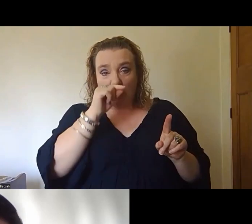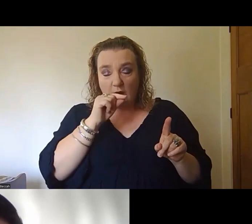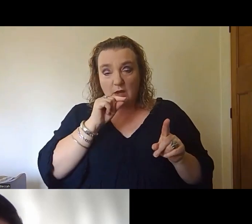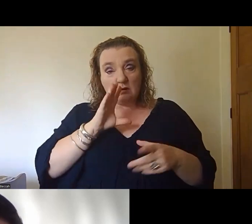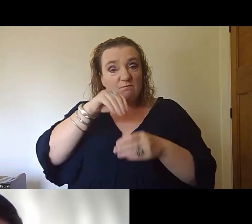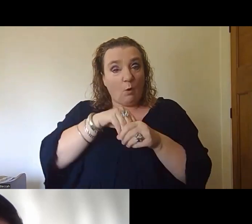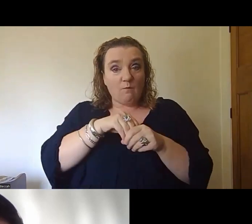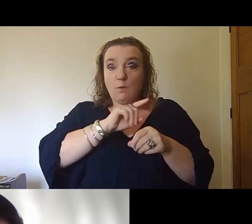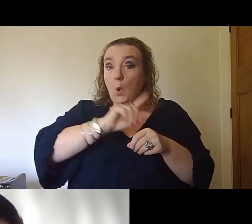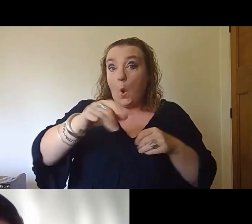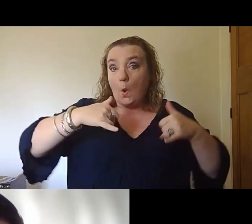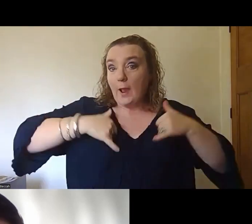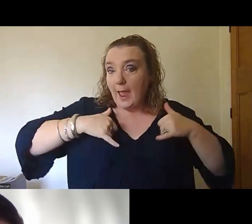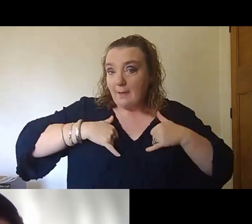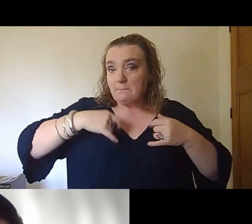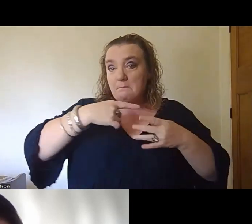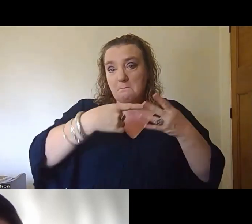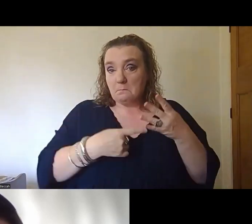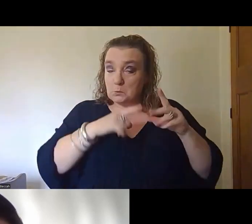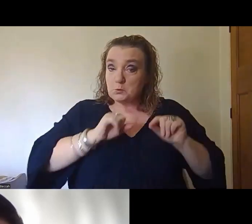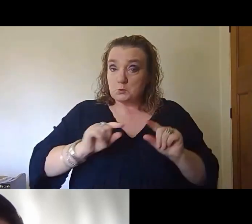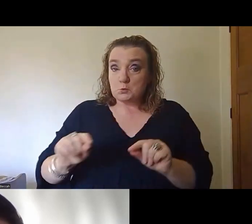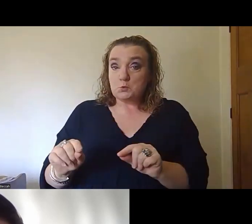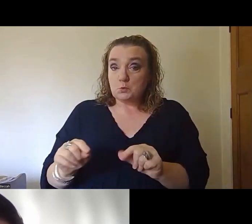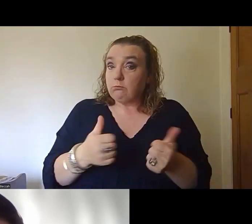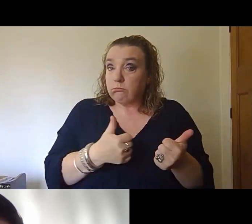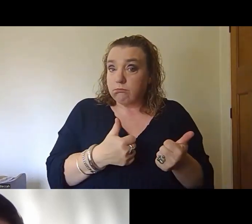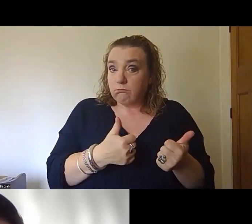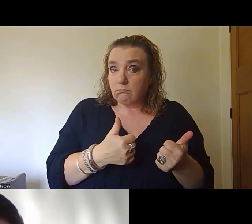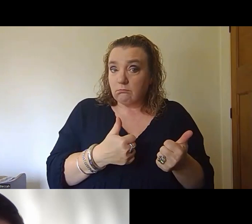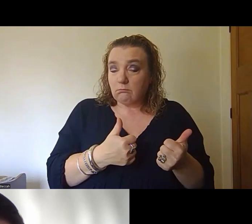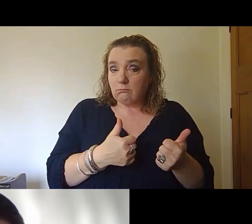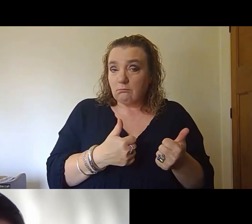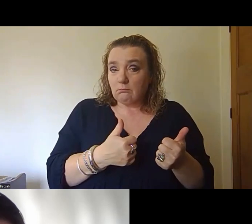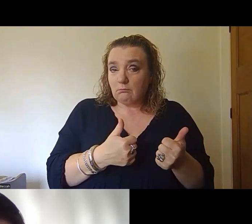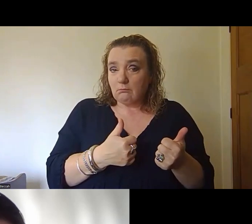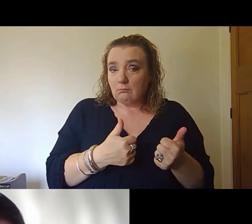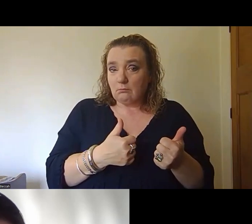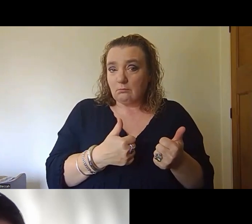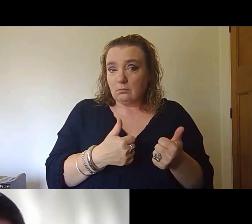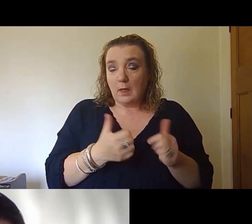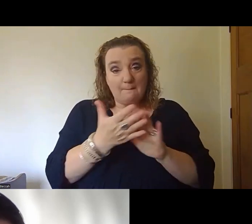the fact that you could do so many things. In my head I'm going, it means teachers were prepared.